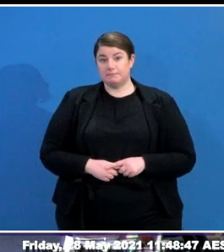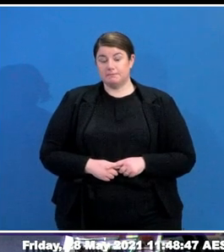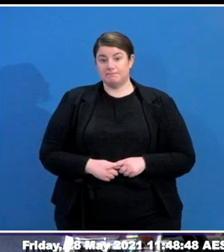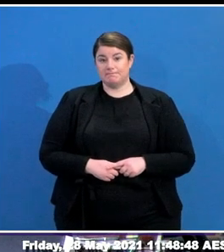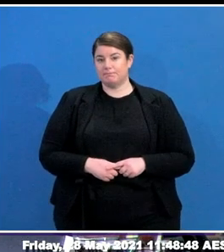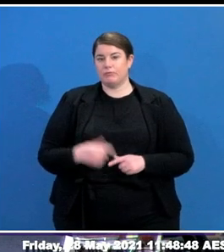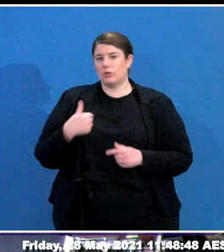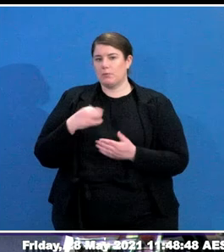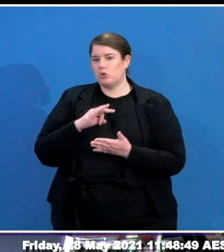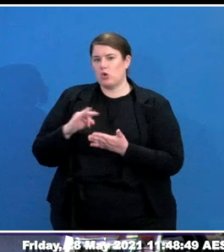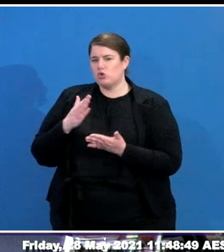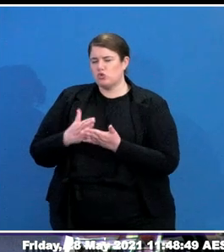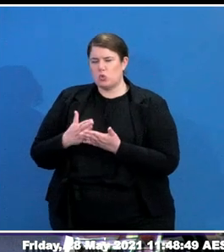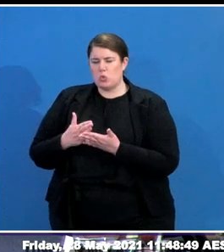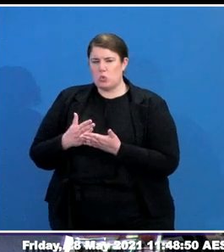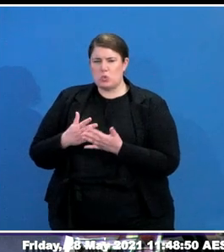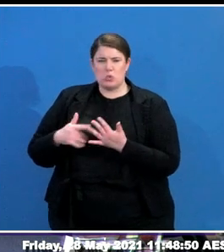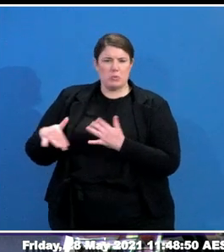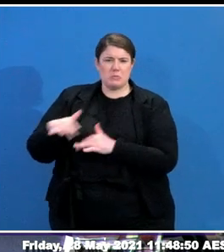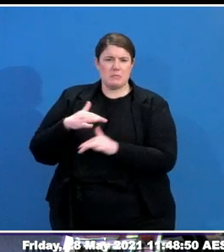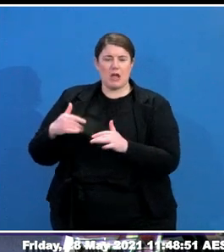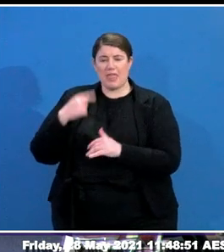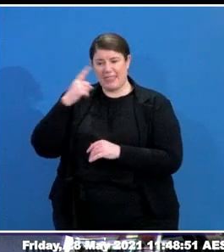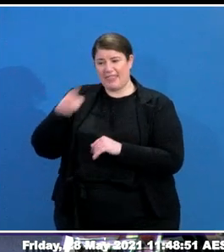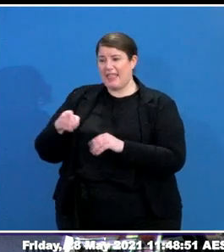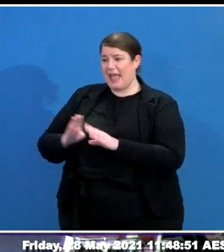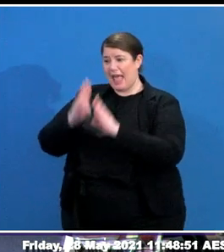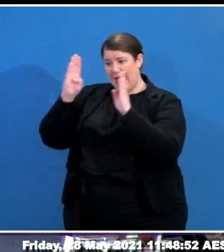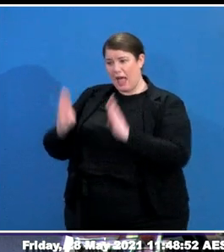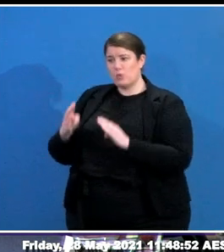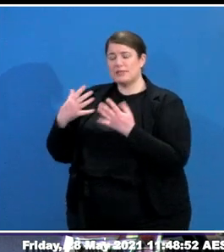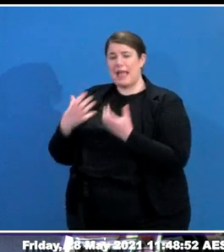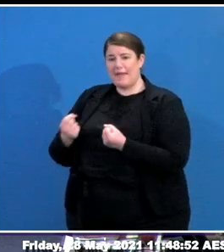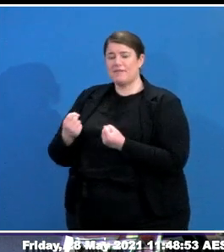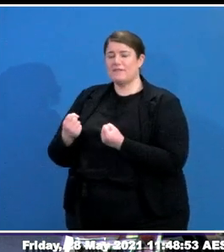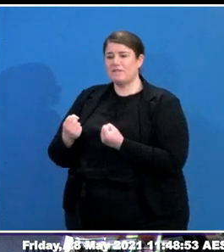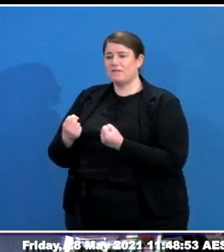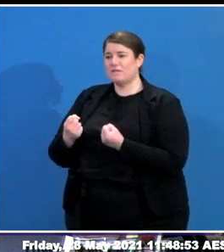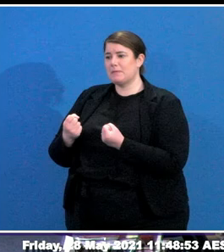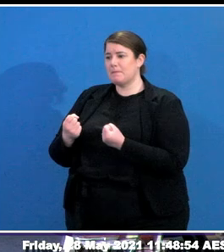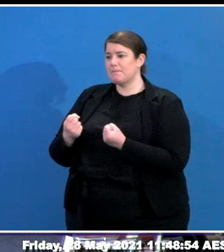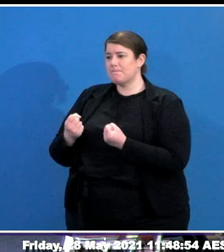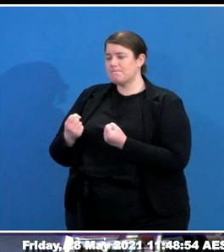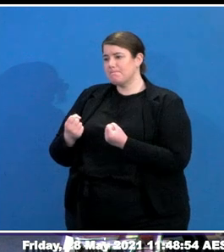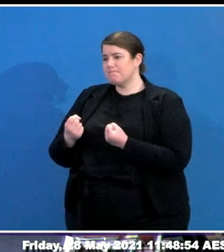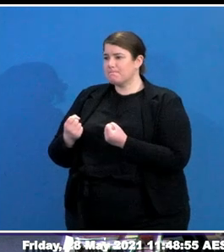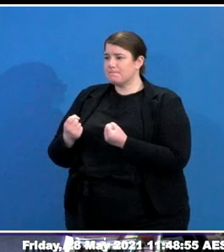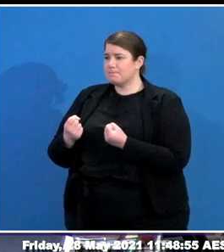I'm not sure that there was. I think there was a culture in the house where people, you know, there were